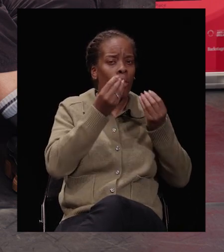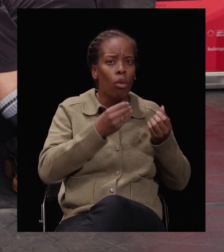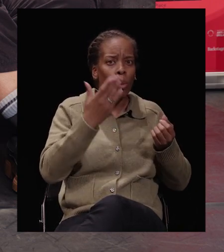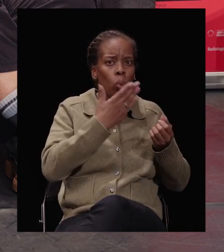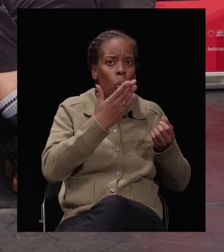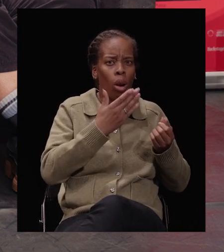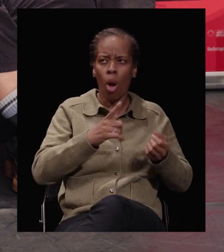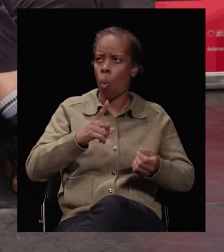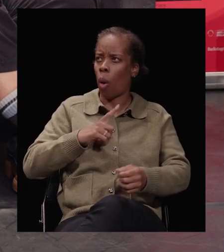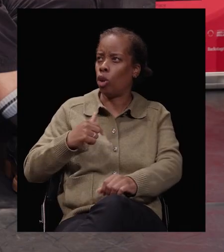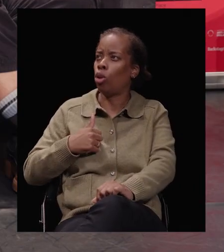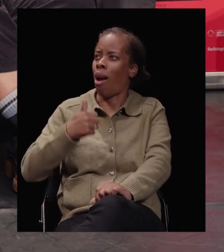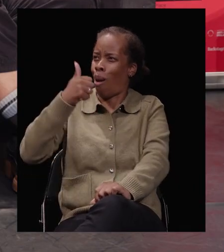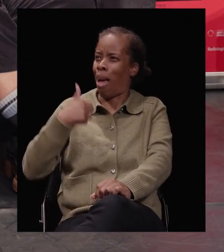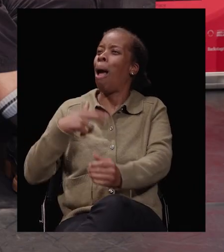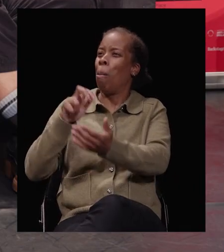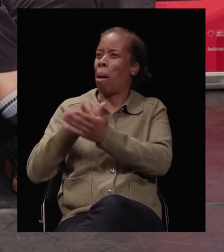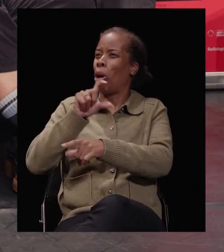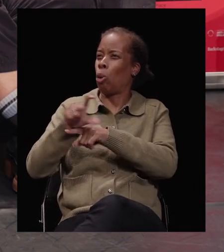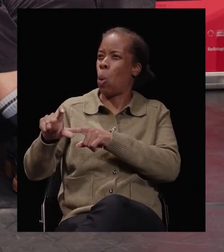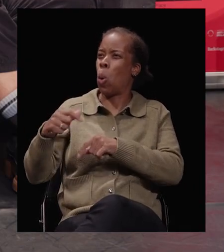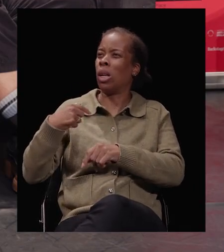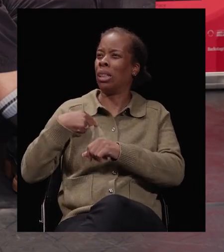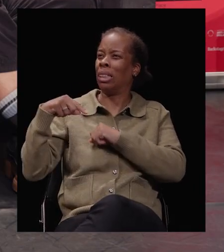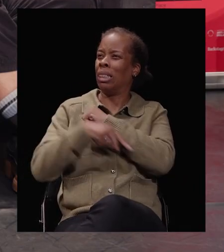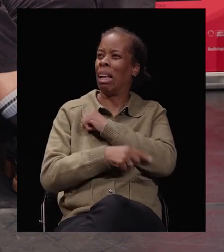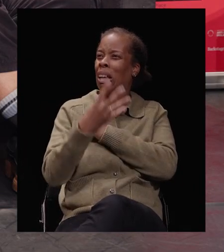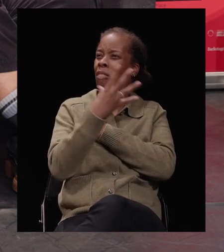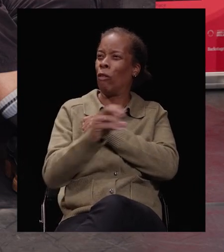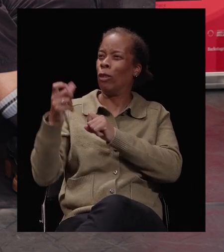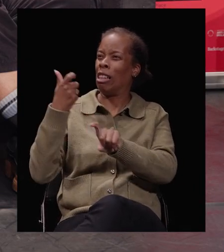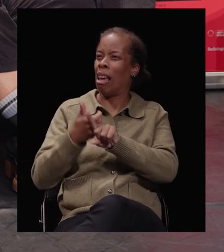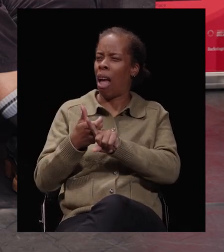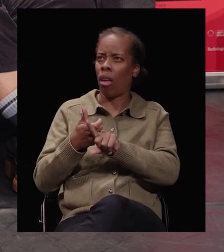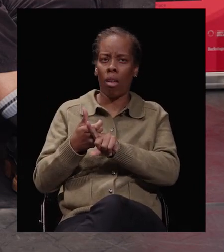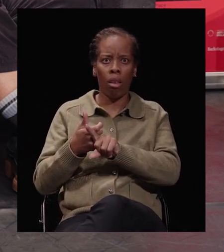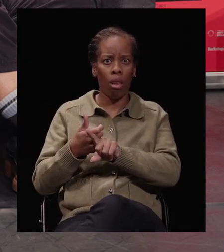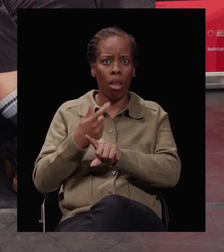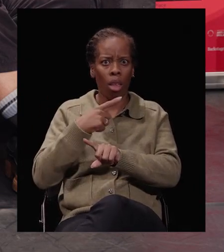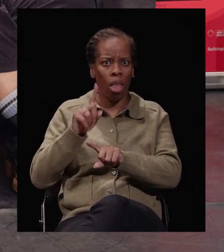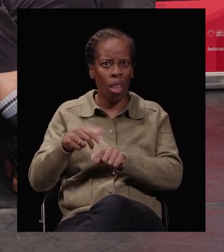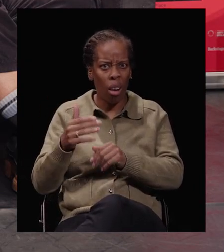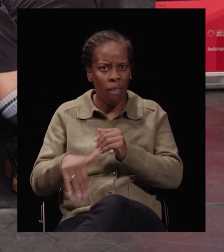for 50,000 pounds to try out something you've never even experienced before?